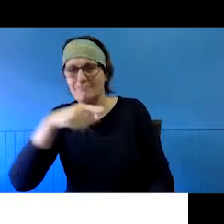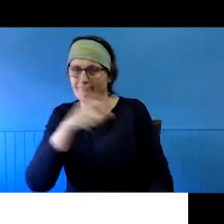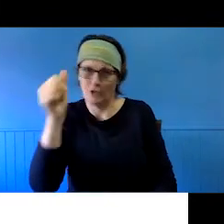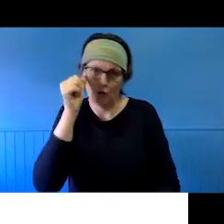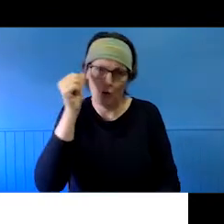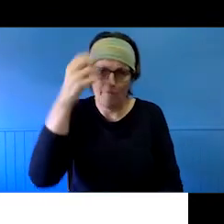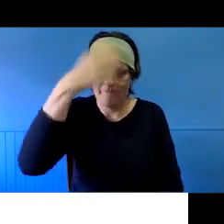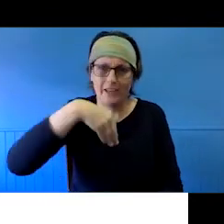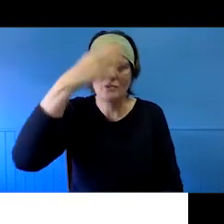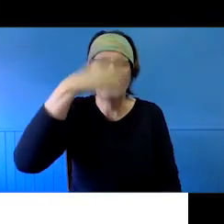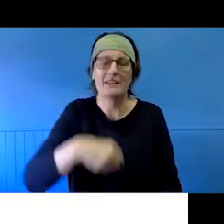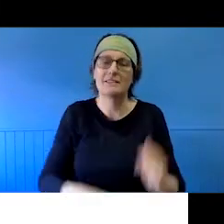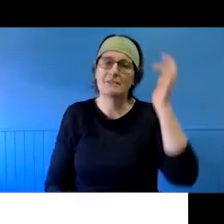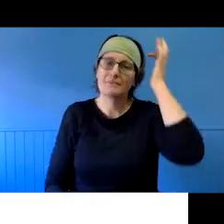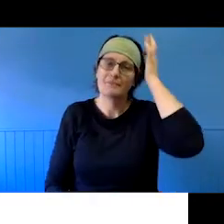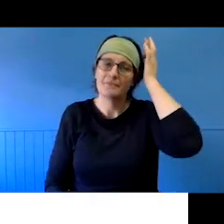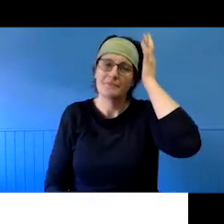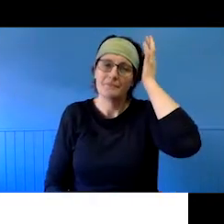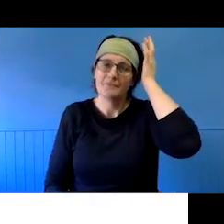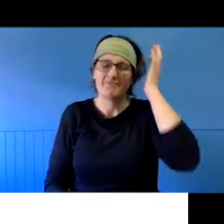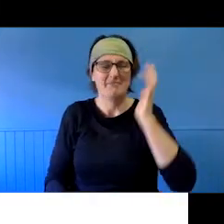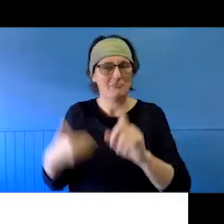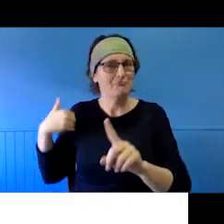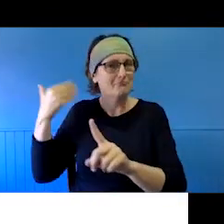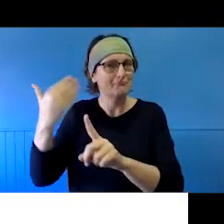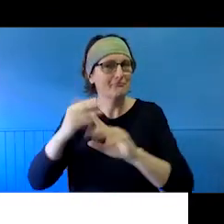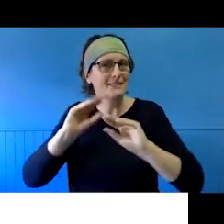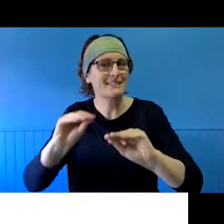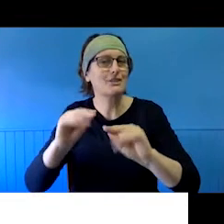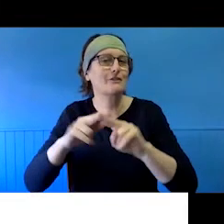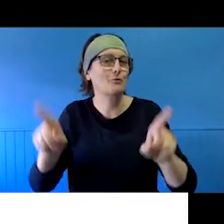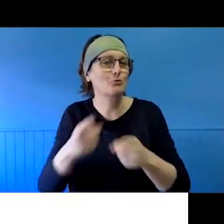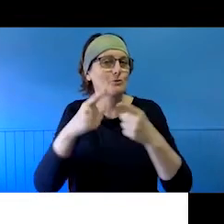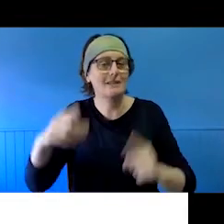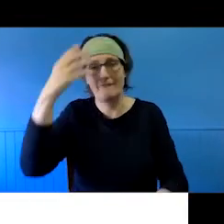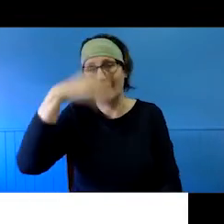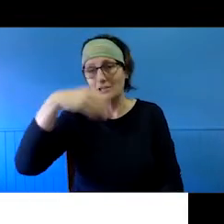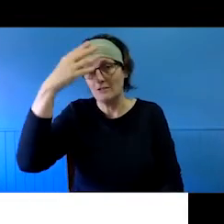face-to-face traditional teaching and music but face-to-face also